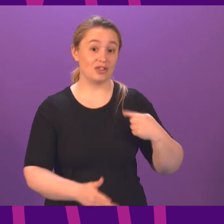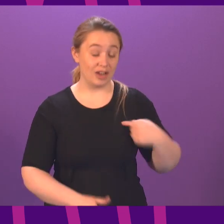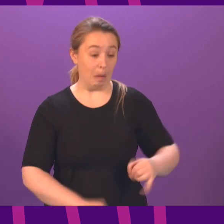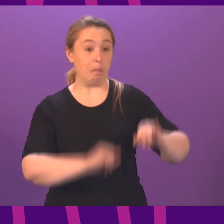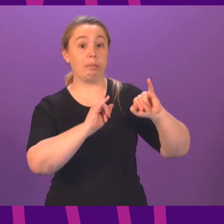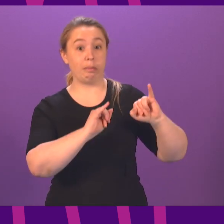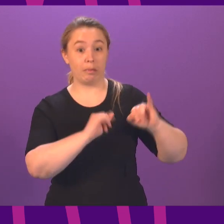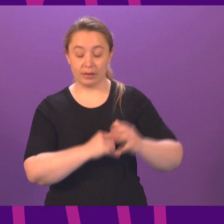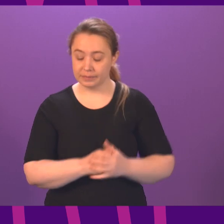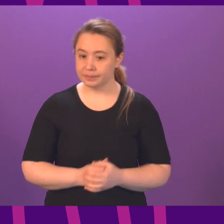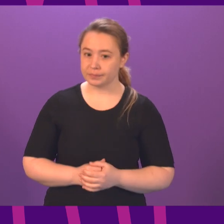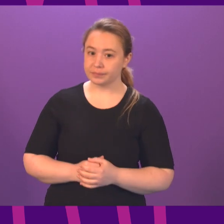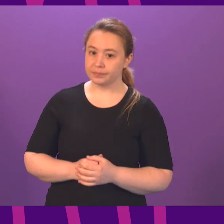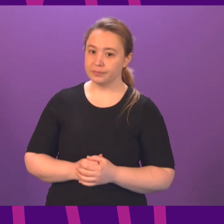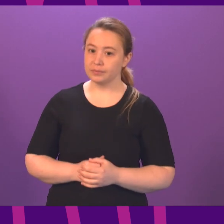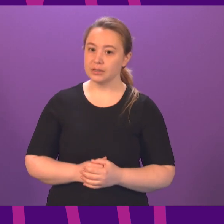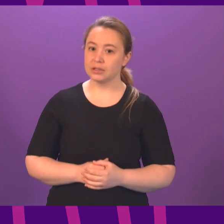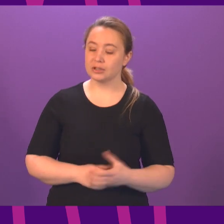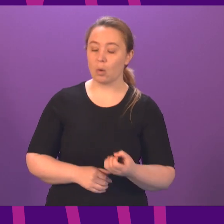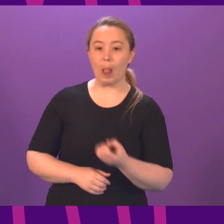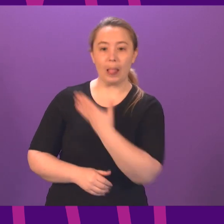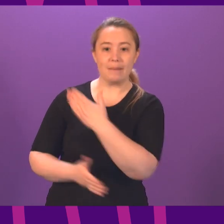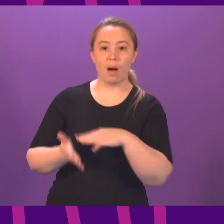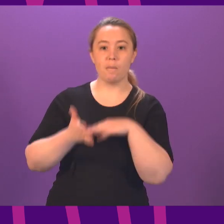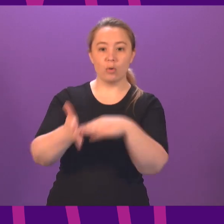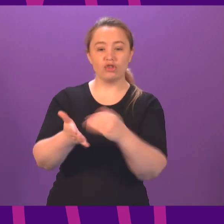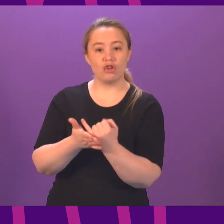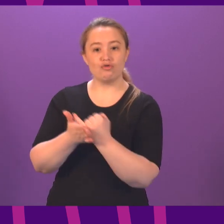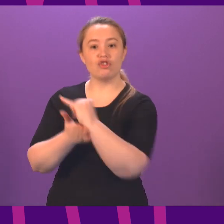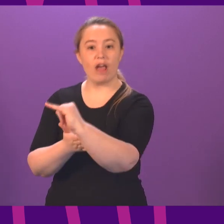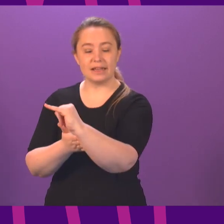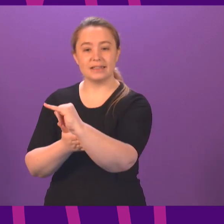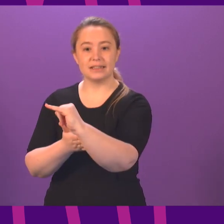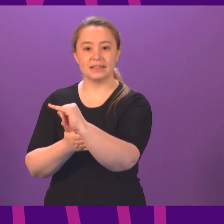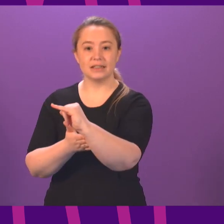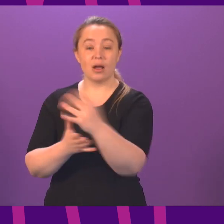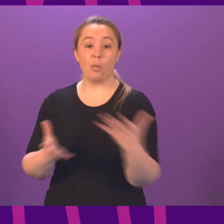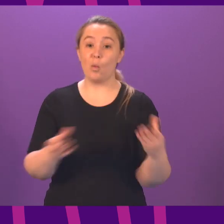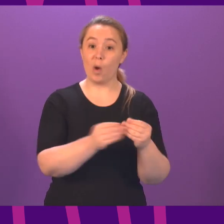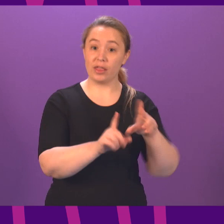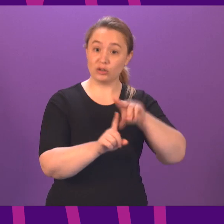The motion that Labour voted against, with the Tories, last night was about scrapping